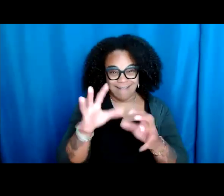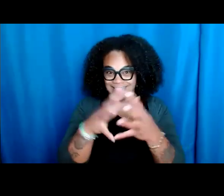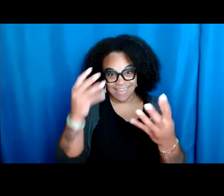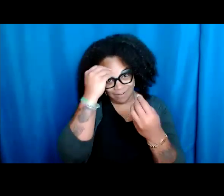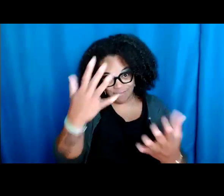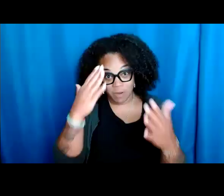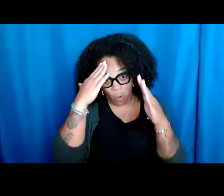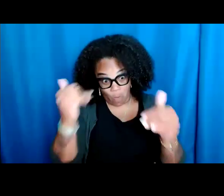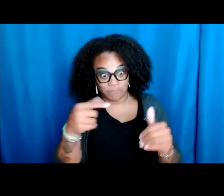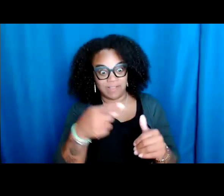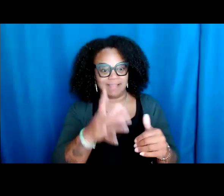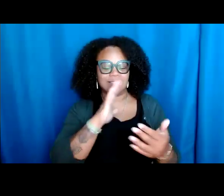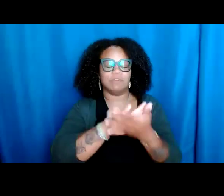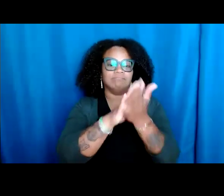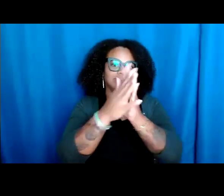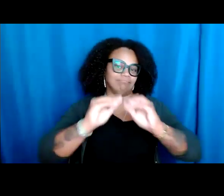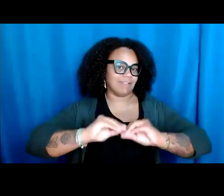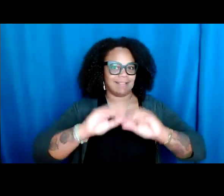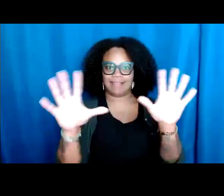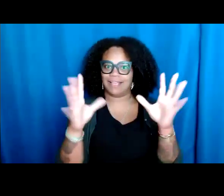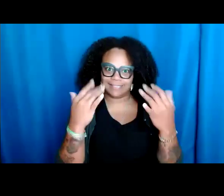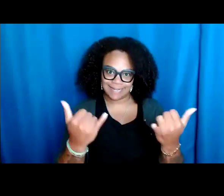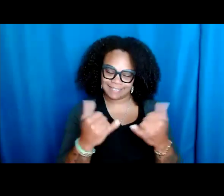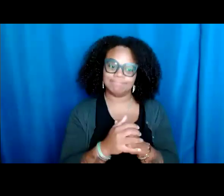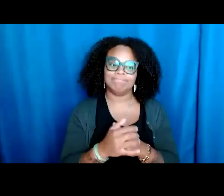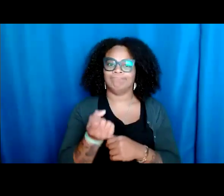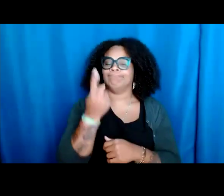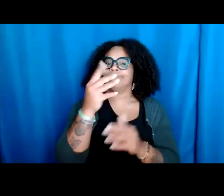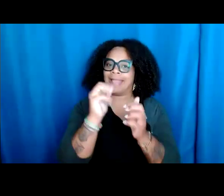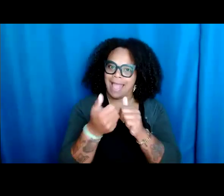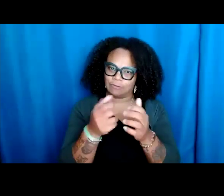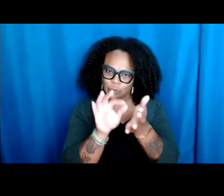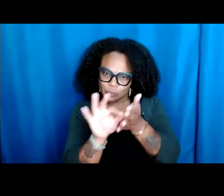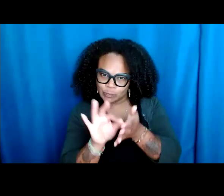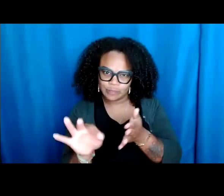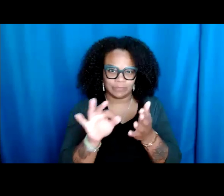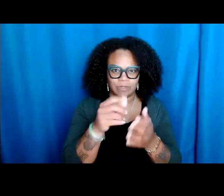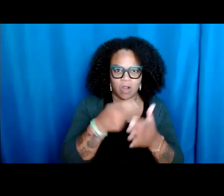this is going to bring this all home for you on how to calculate your cost of goods sold.